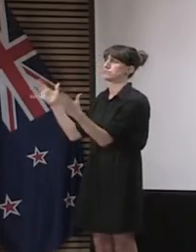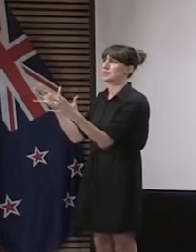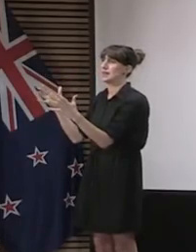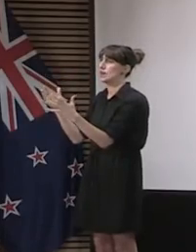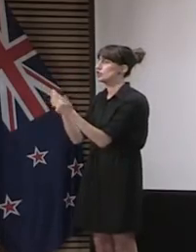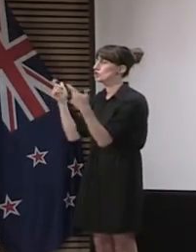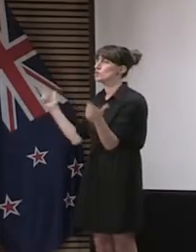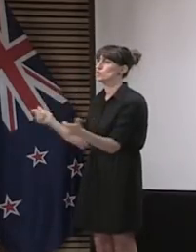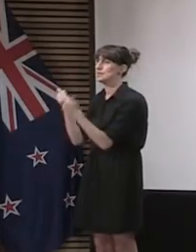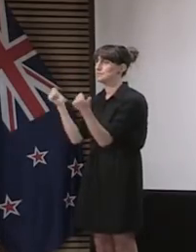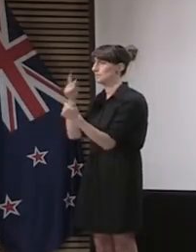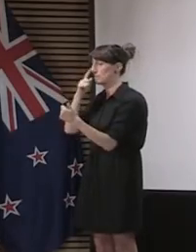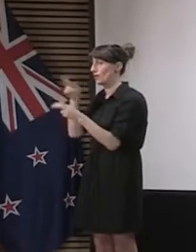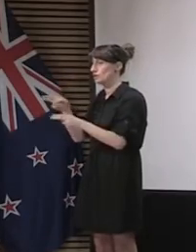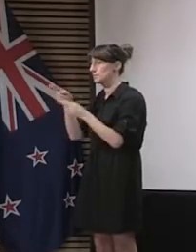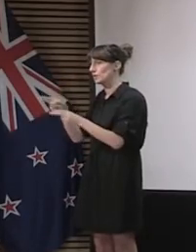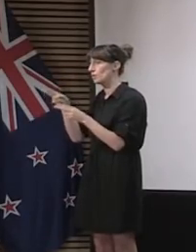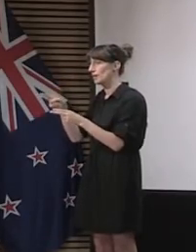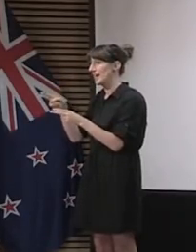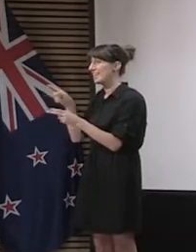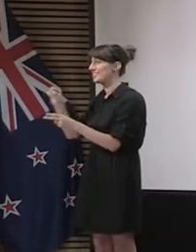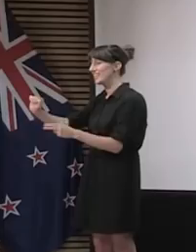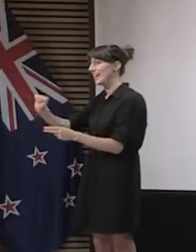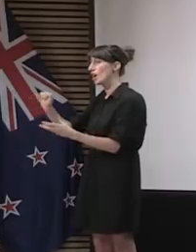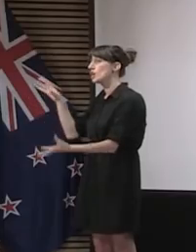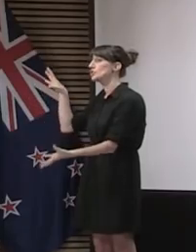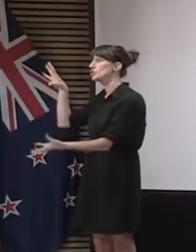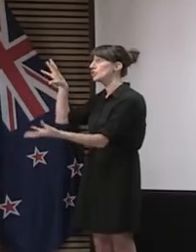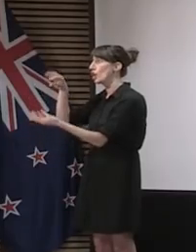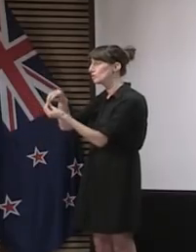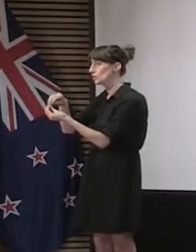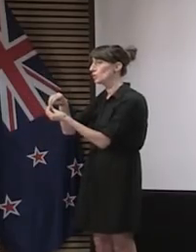total number of cases isactually less than what isalmost certainly out there.